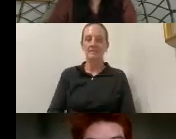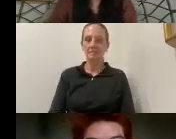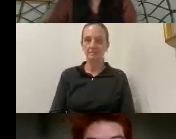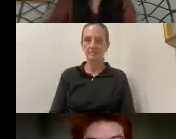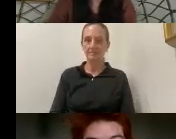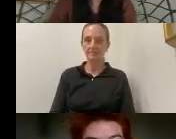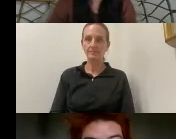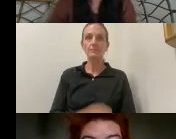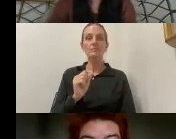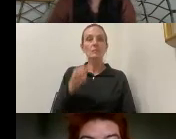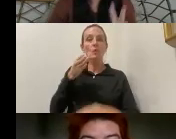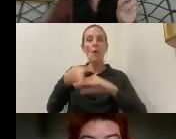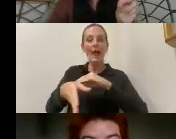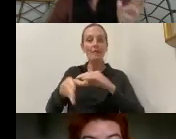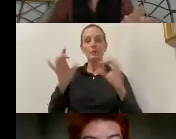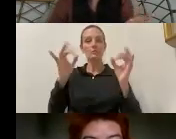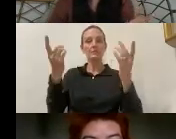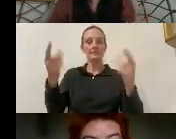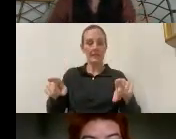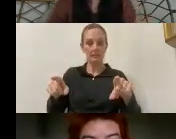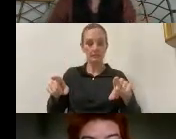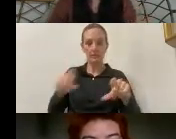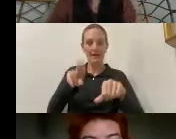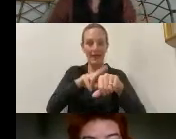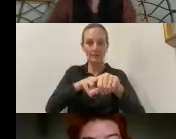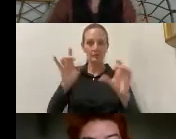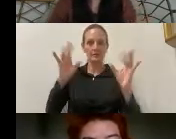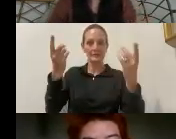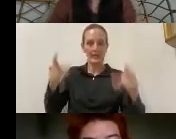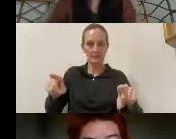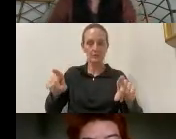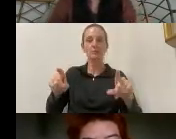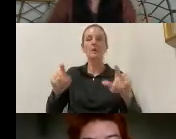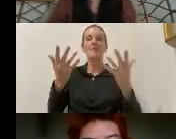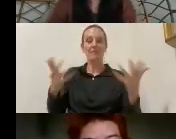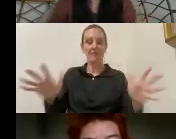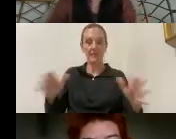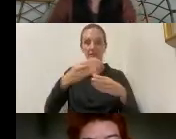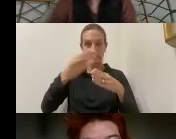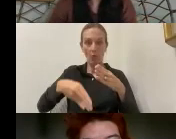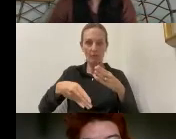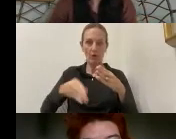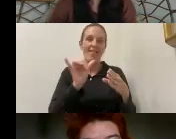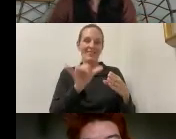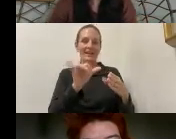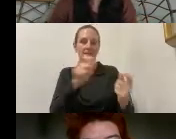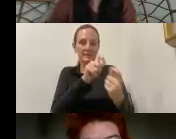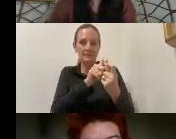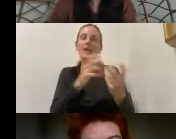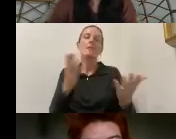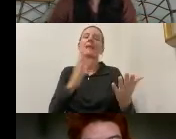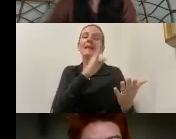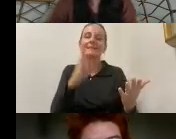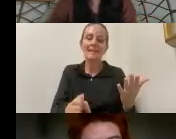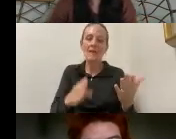So after a natural disaster is over, I say over and it never truly is over, the physical